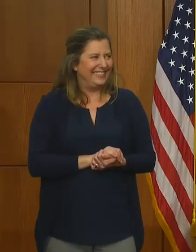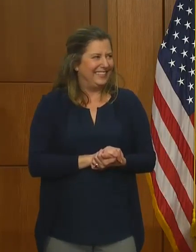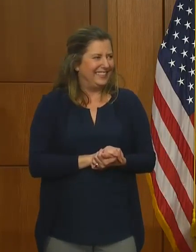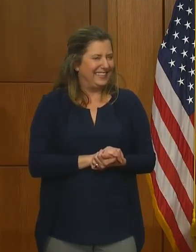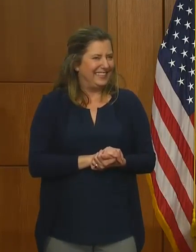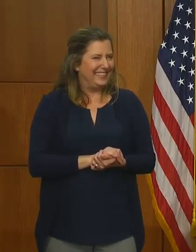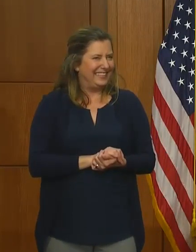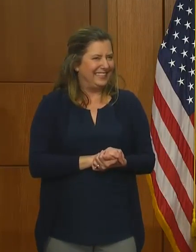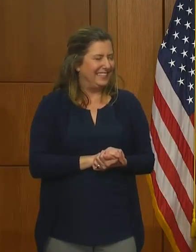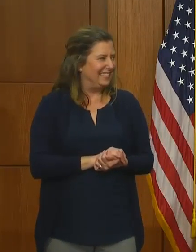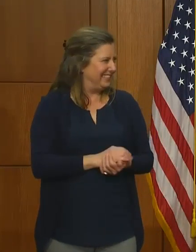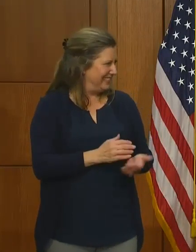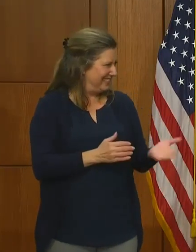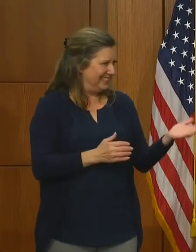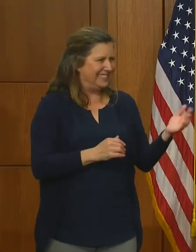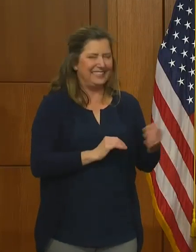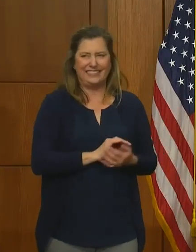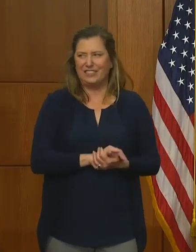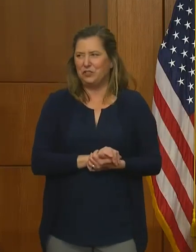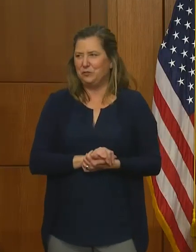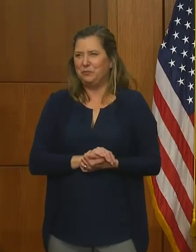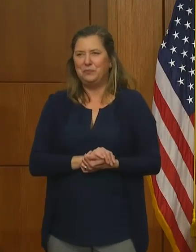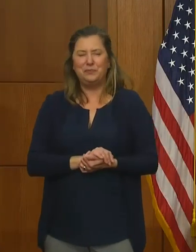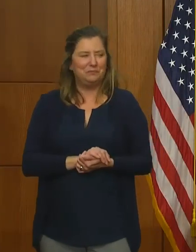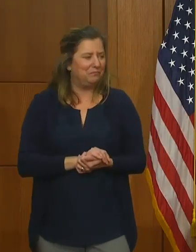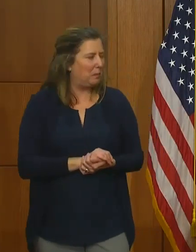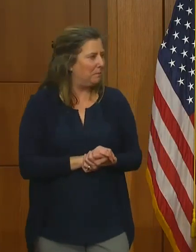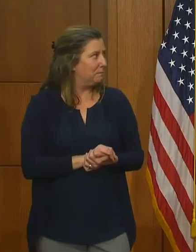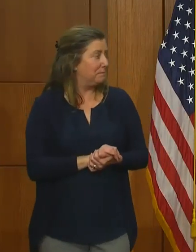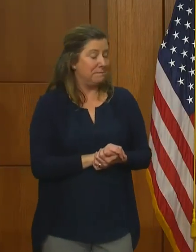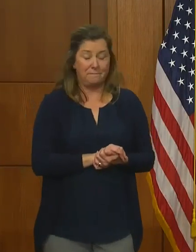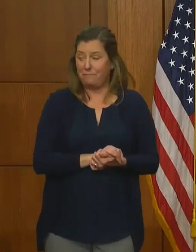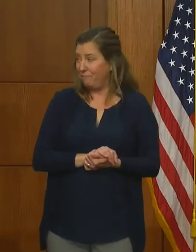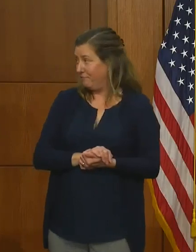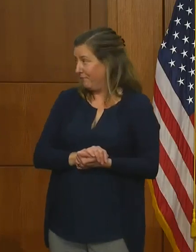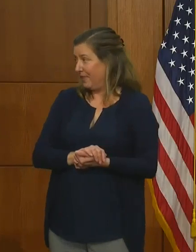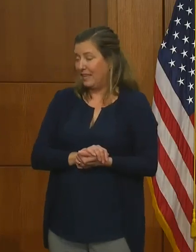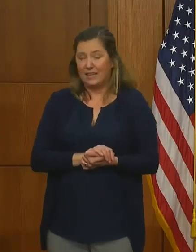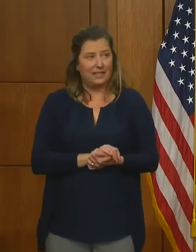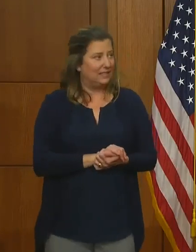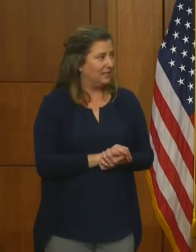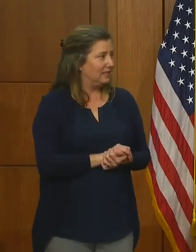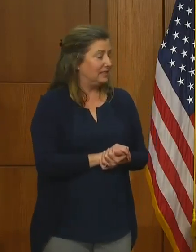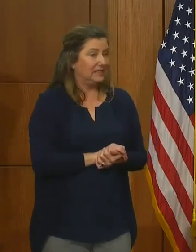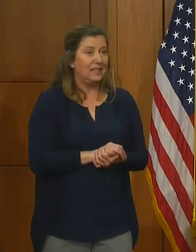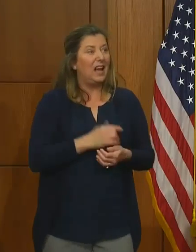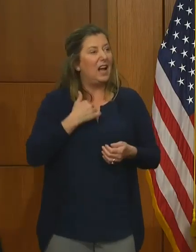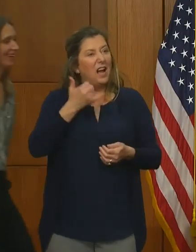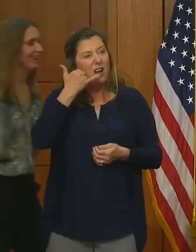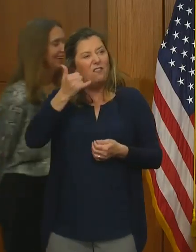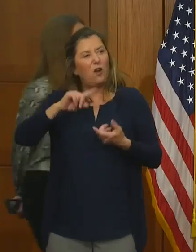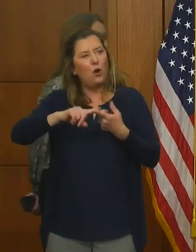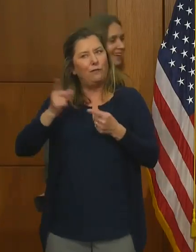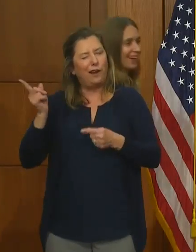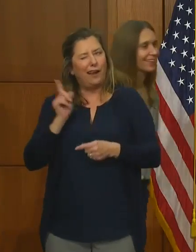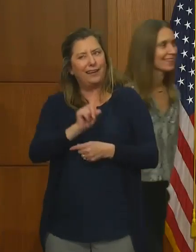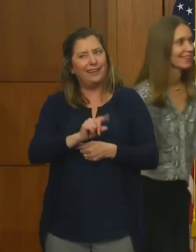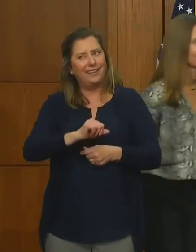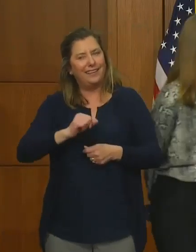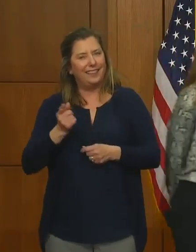ANYTHING. HE DID NINETY ONE OF.